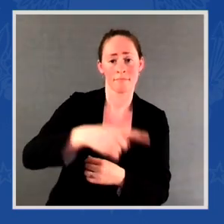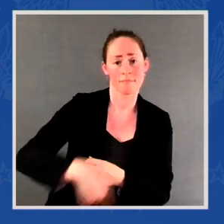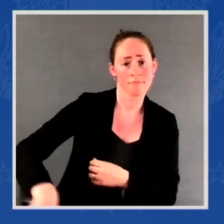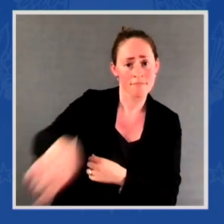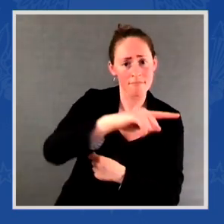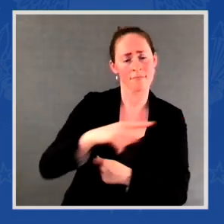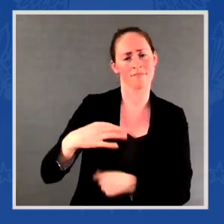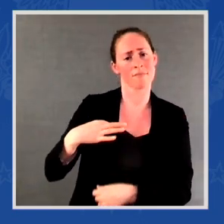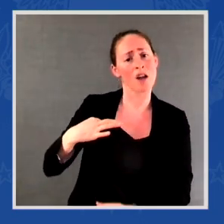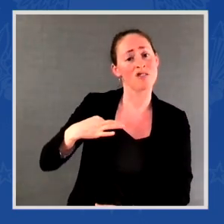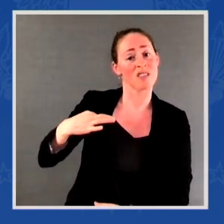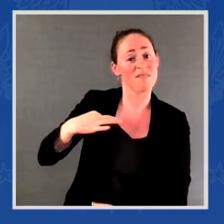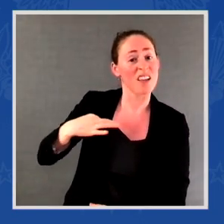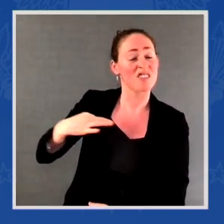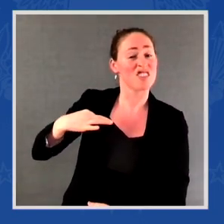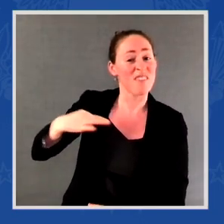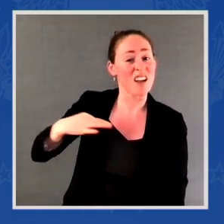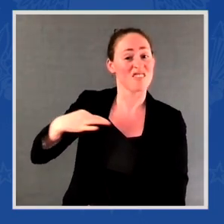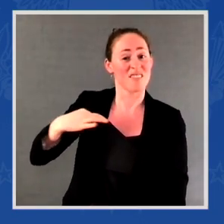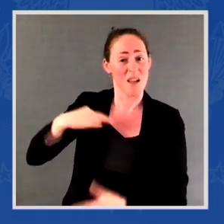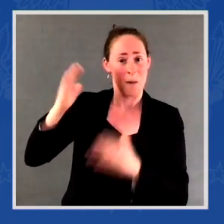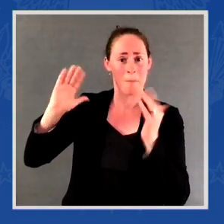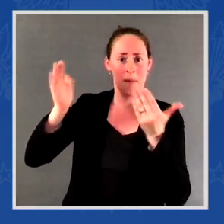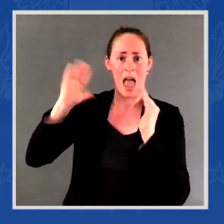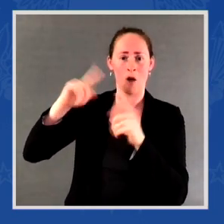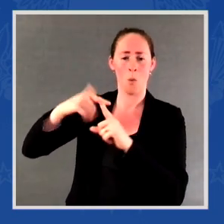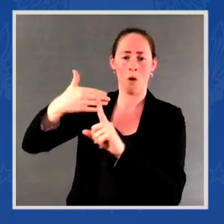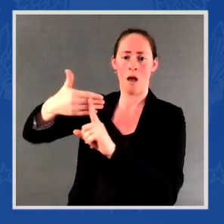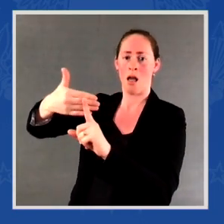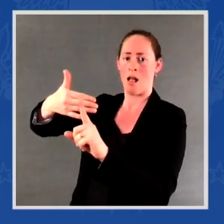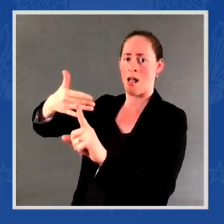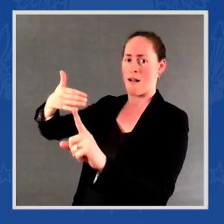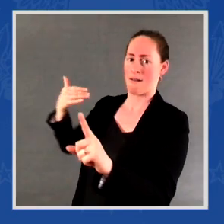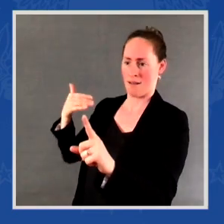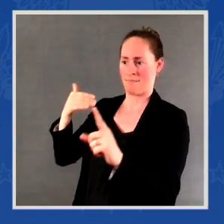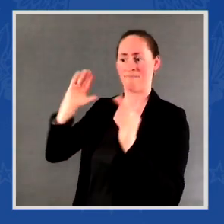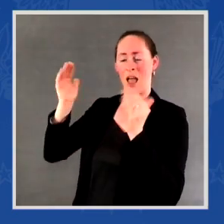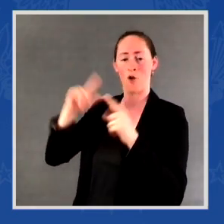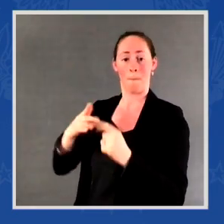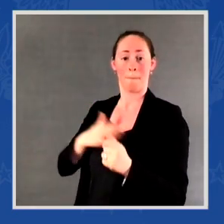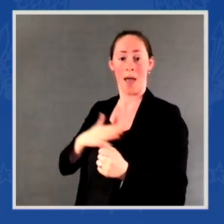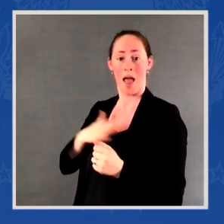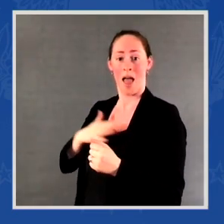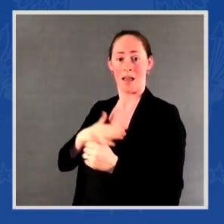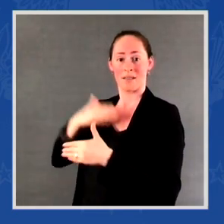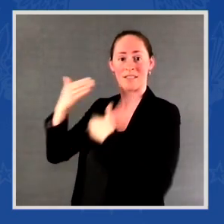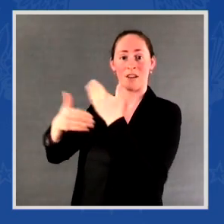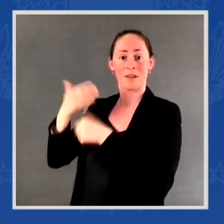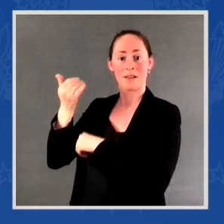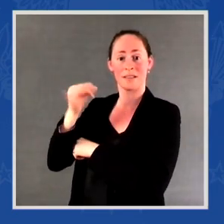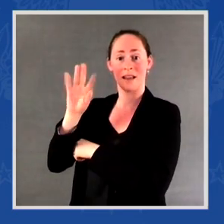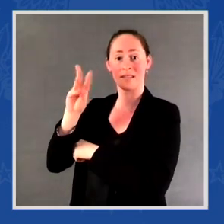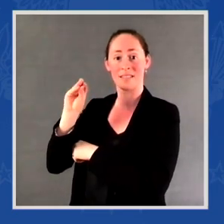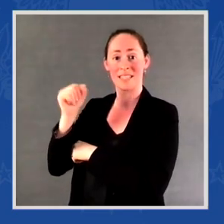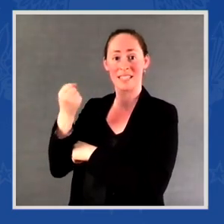including my vaulted generation of the '60s. You -- no, I mean it. We are proud of what we did, but you volunteer.